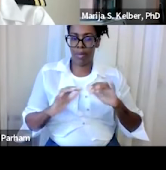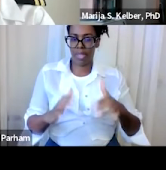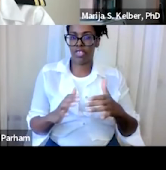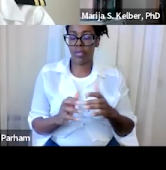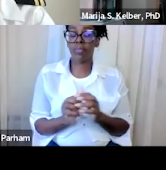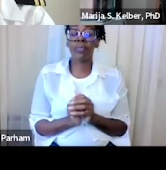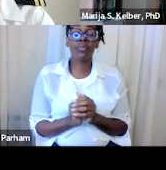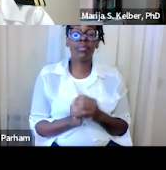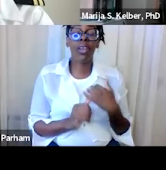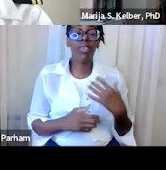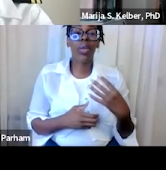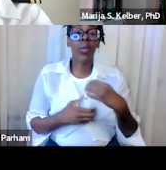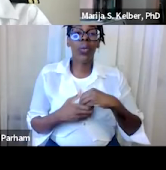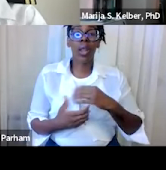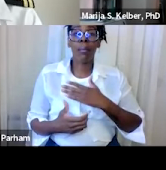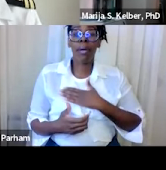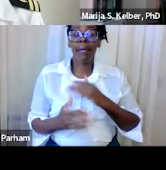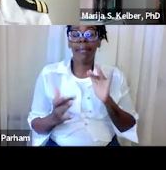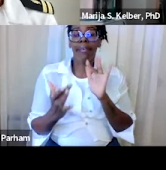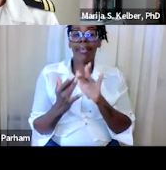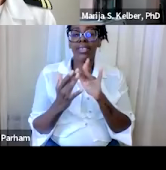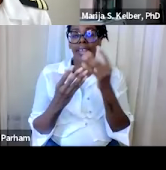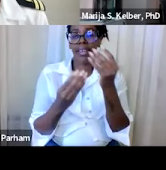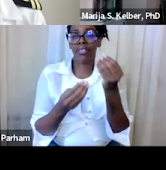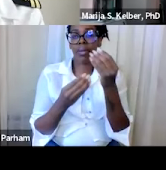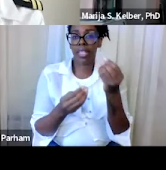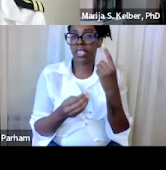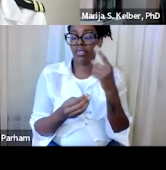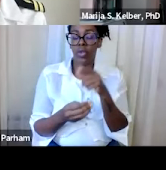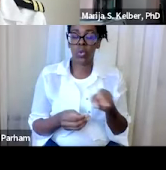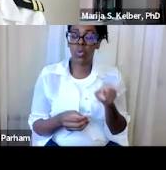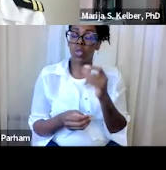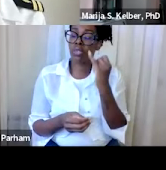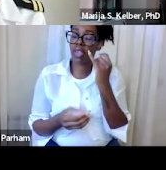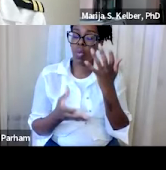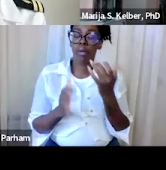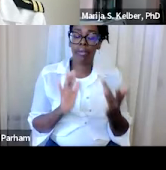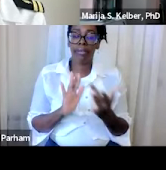I have included my contact information for anyone that would like to get in touch afterwards